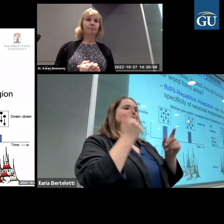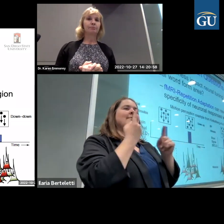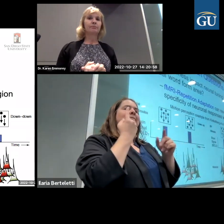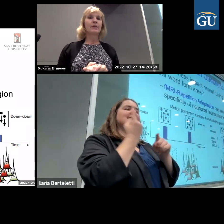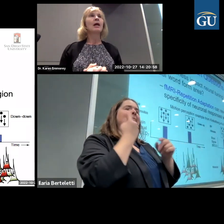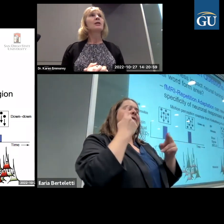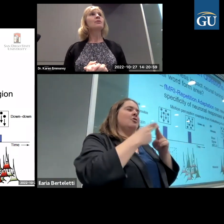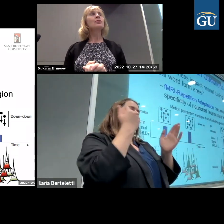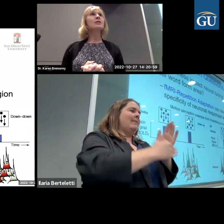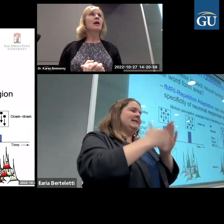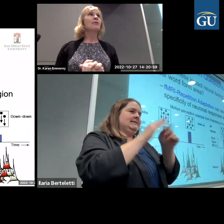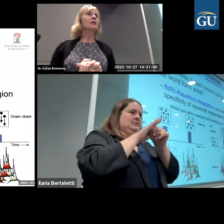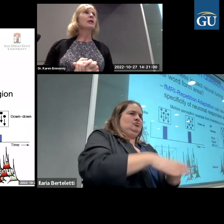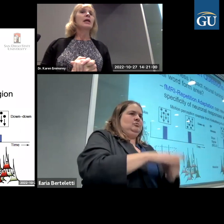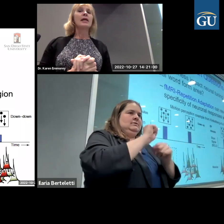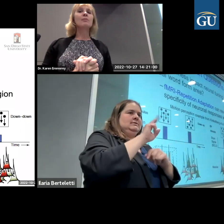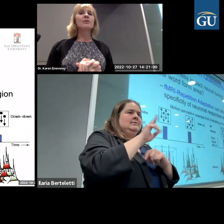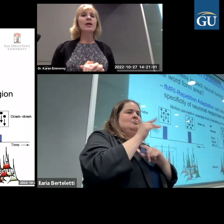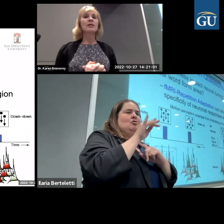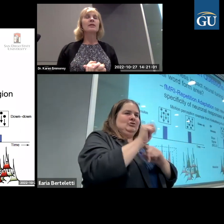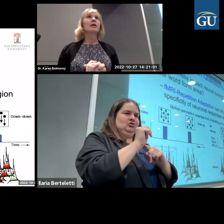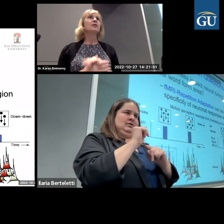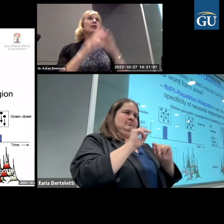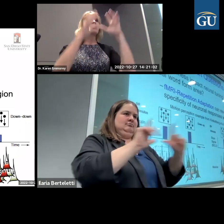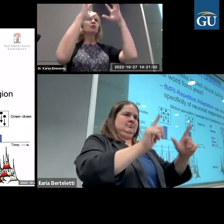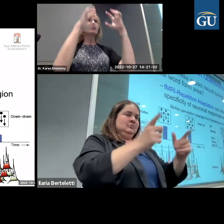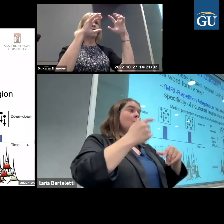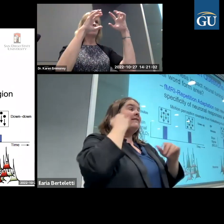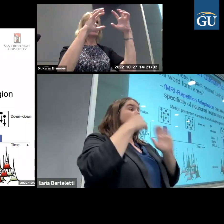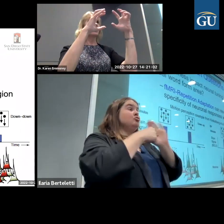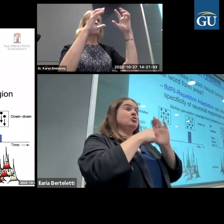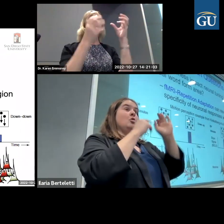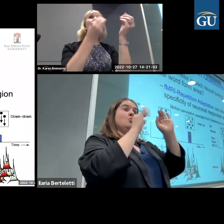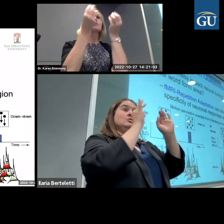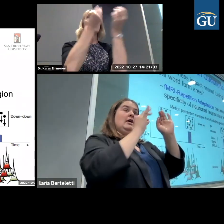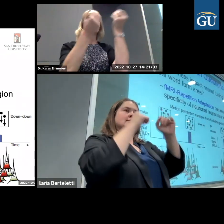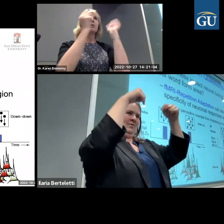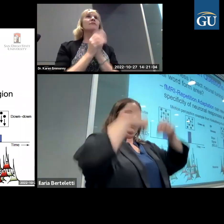So it turns out, if you present dots moving down one time all those red neurons fire,